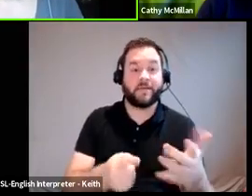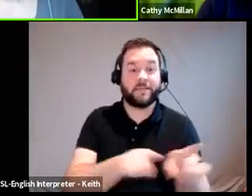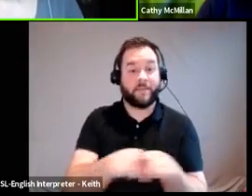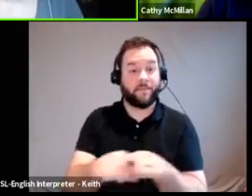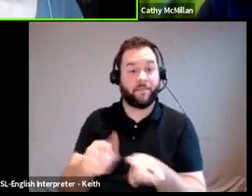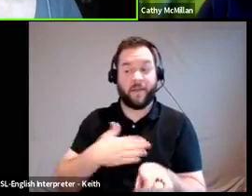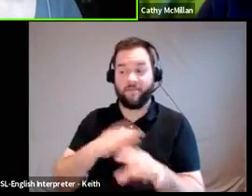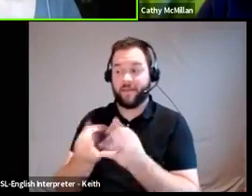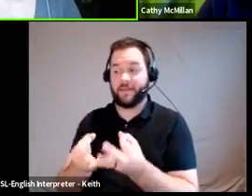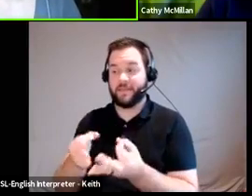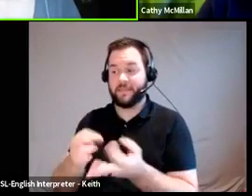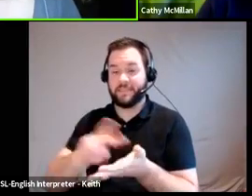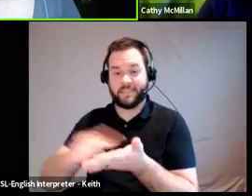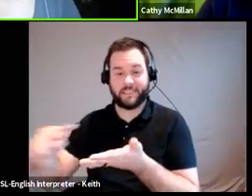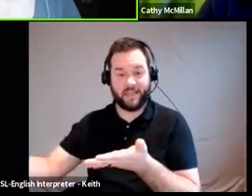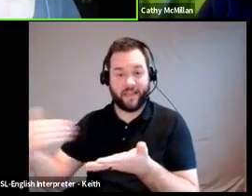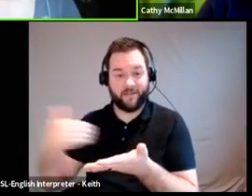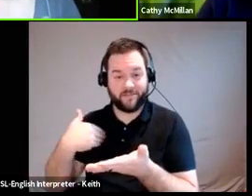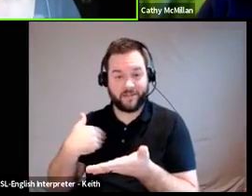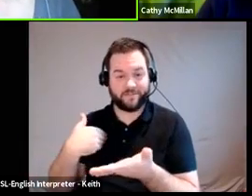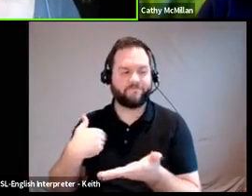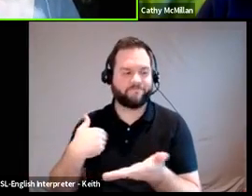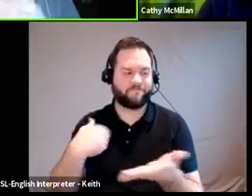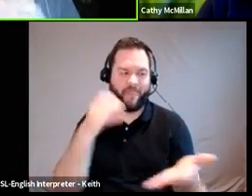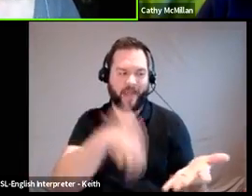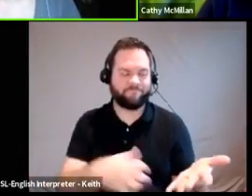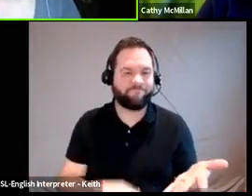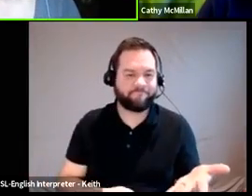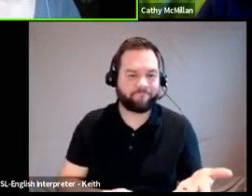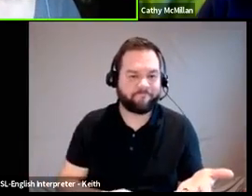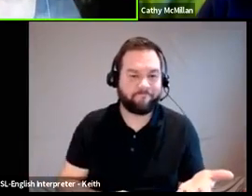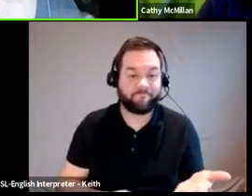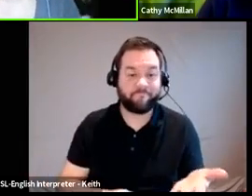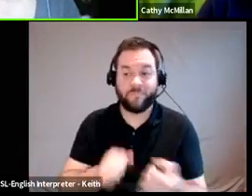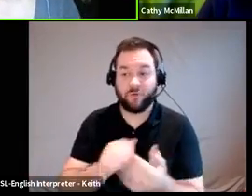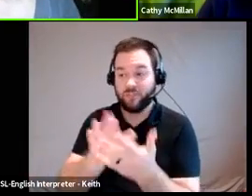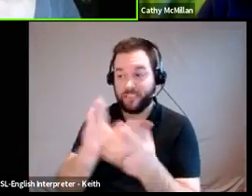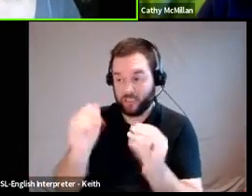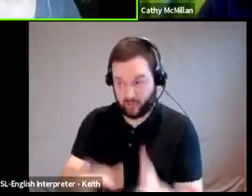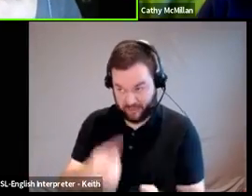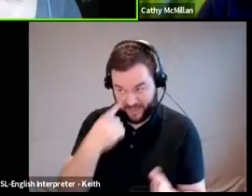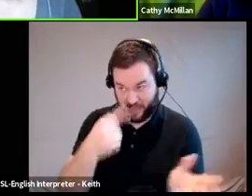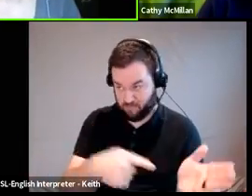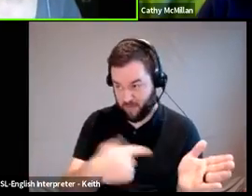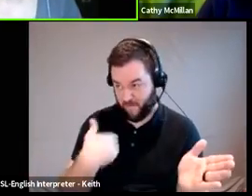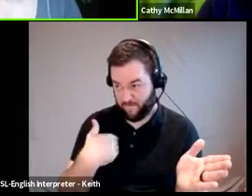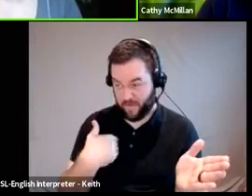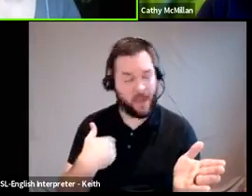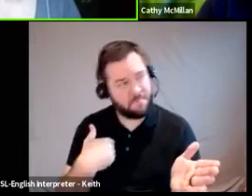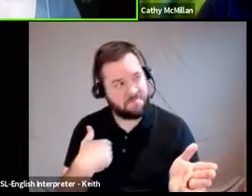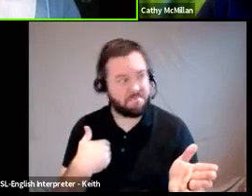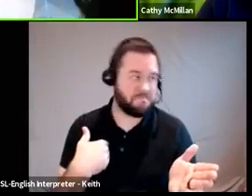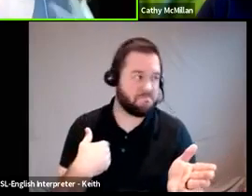be. We also have a family member who also have a family member who has dyslexia. as like as like nope that's it and I talked as like, Nope, that's it and I nd I talked to a teacher and I